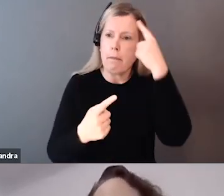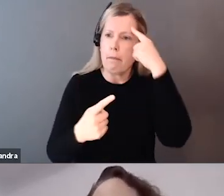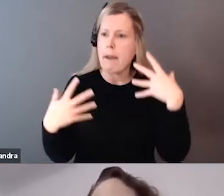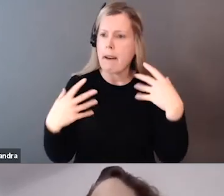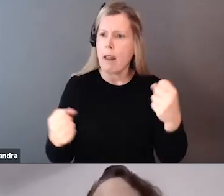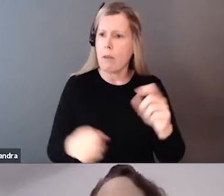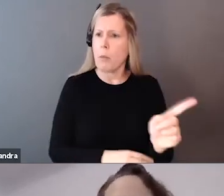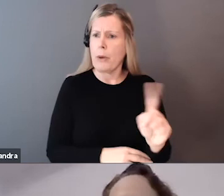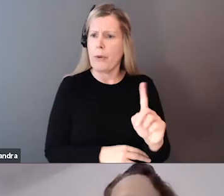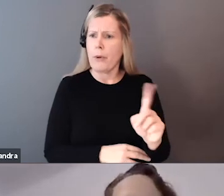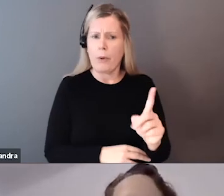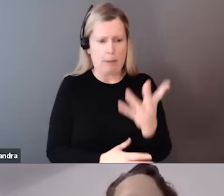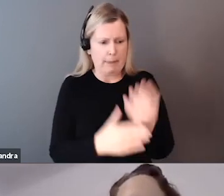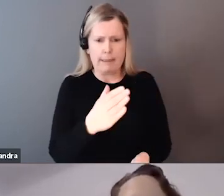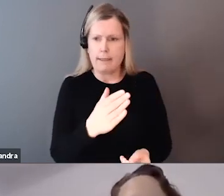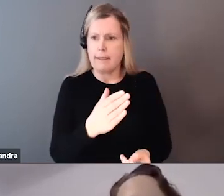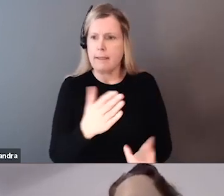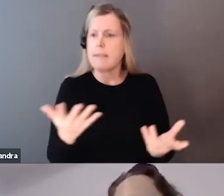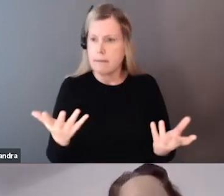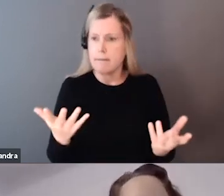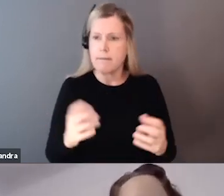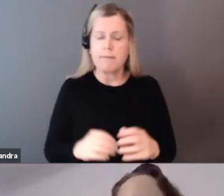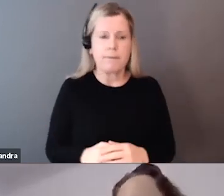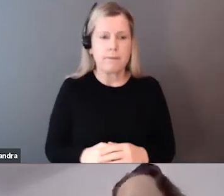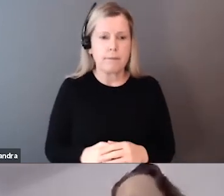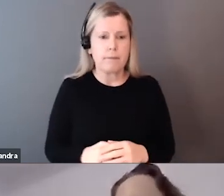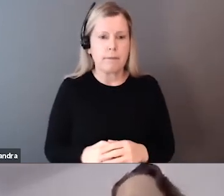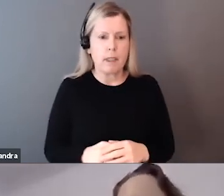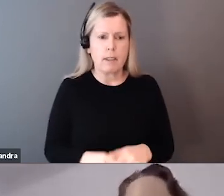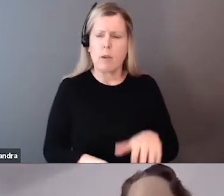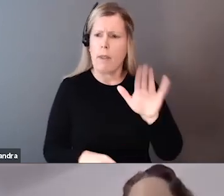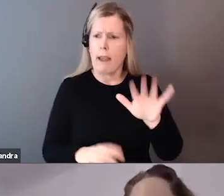more so the case with mental health. So, there's a challenge fitting mental health